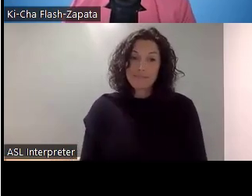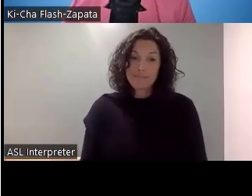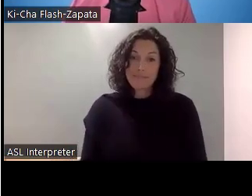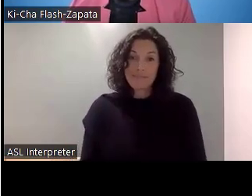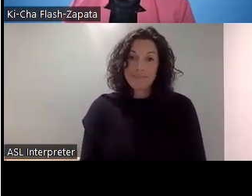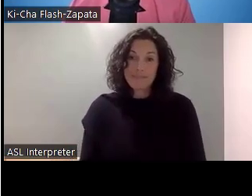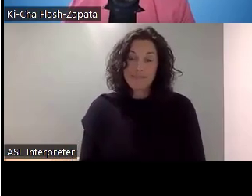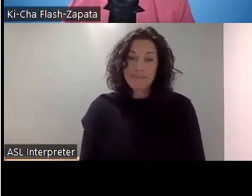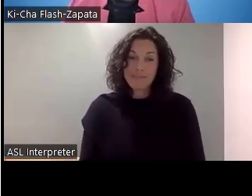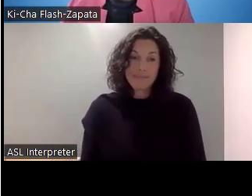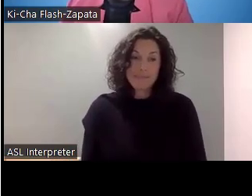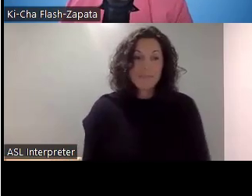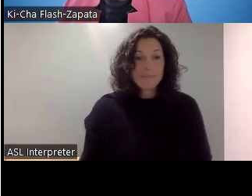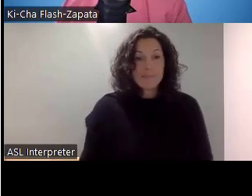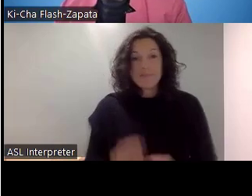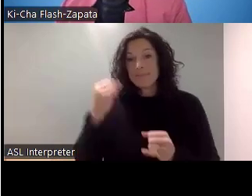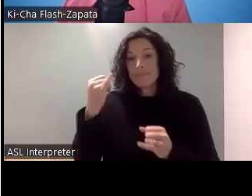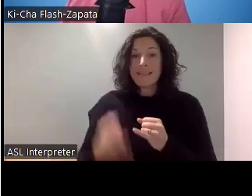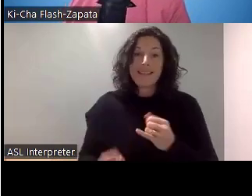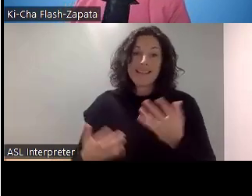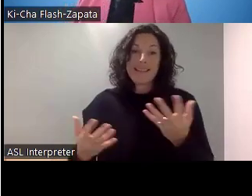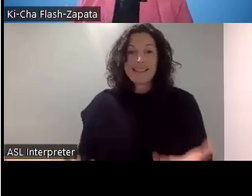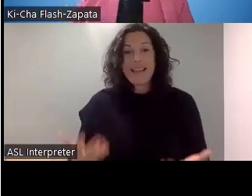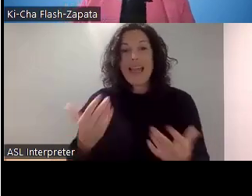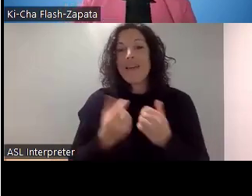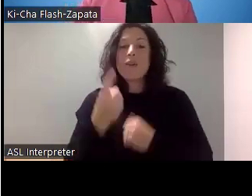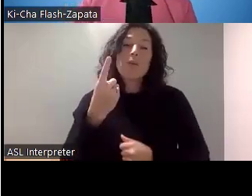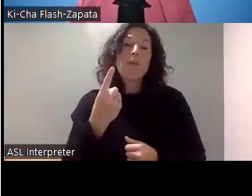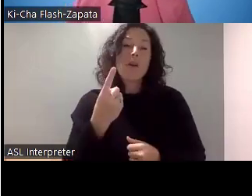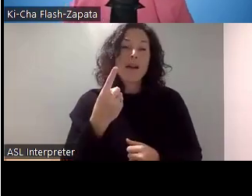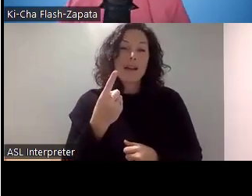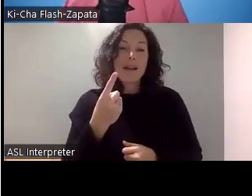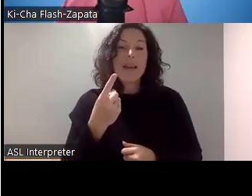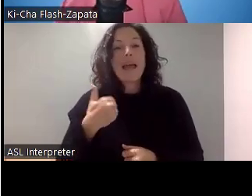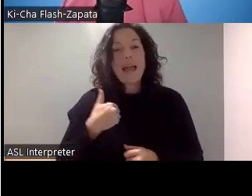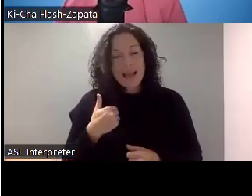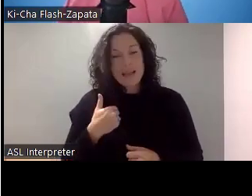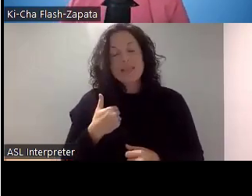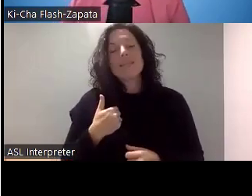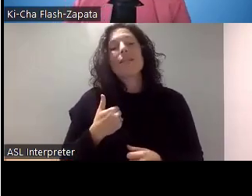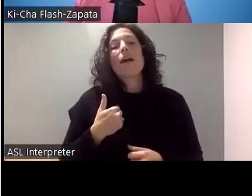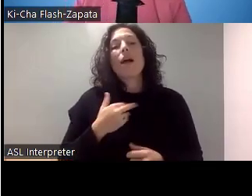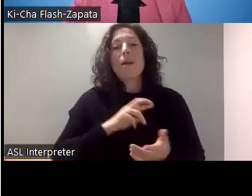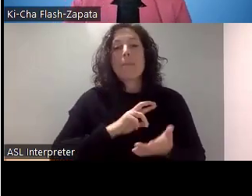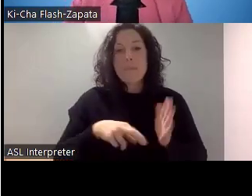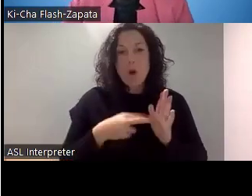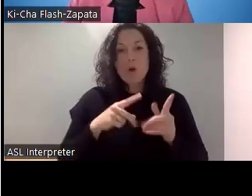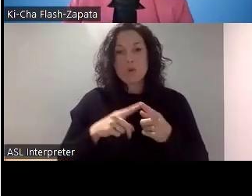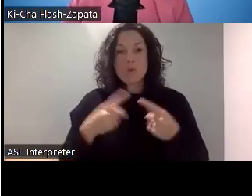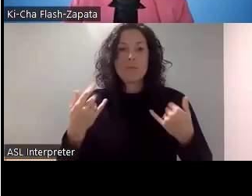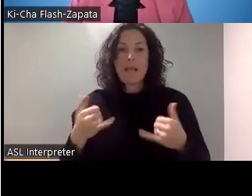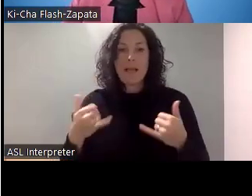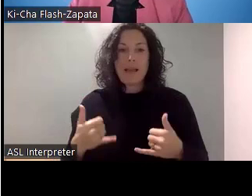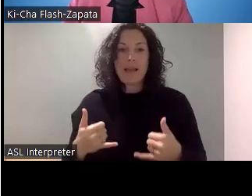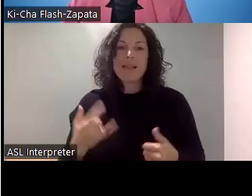Finally, everyone has a part to play. This is something that we need to remember.